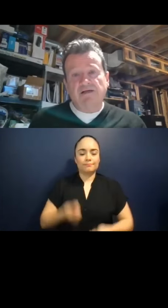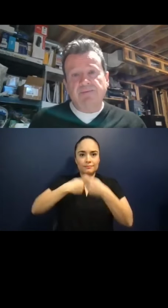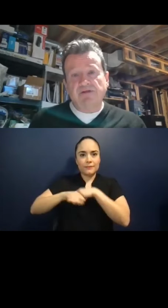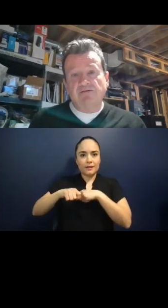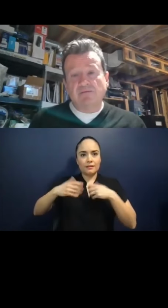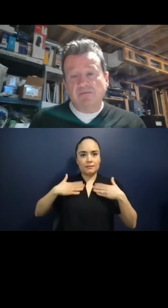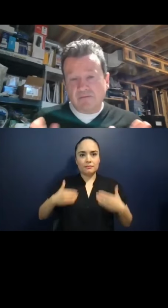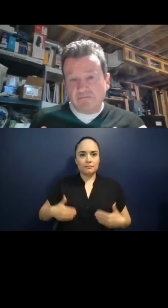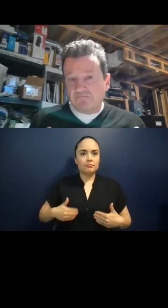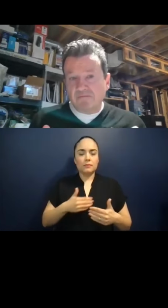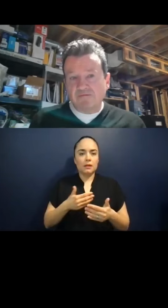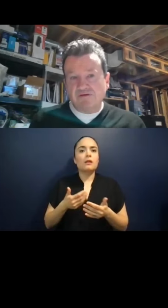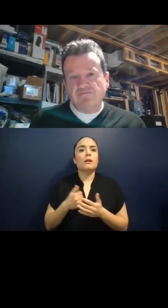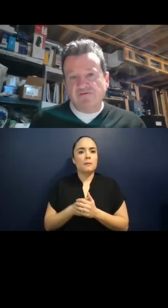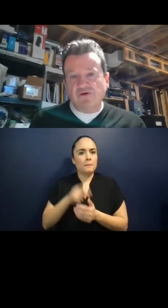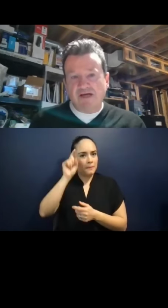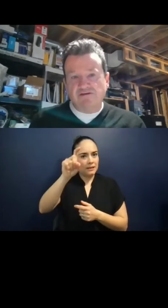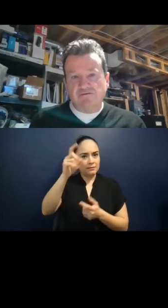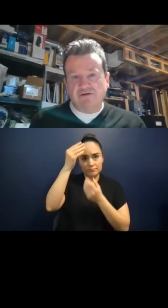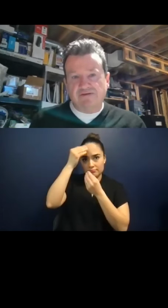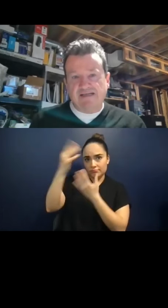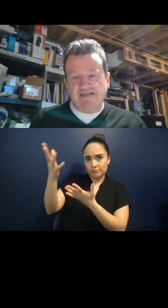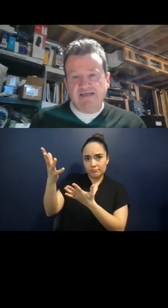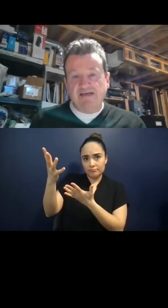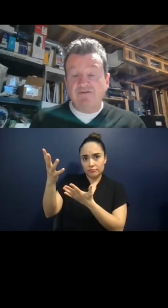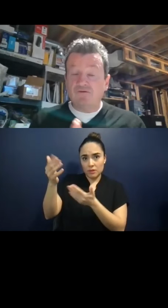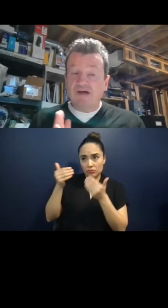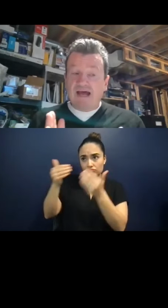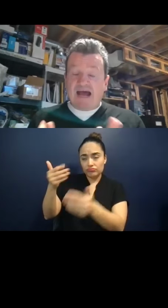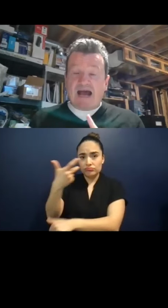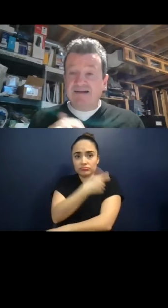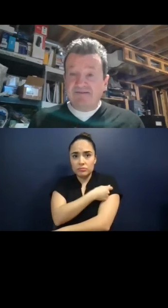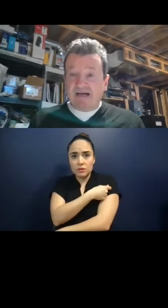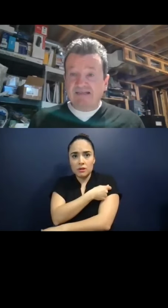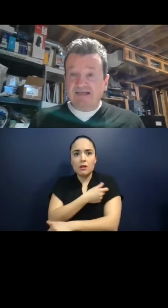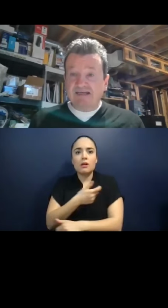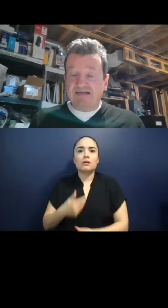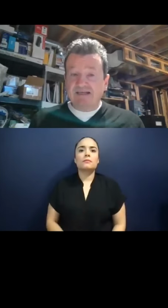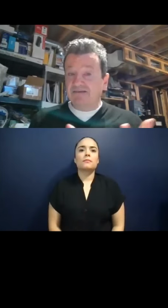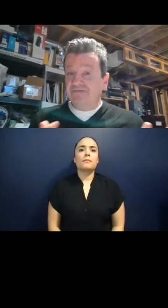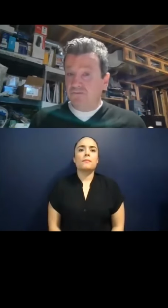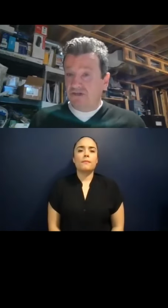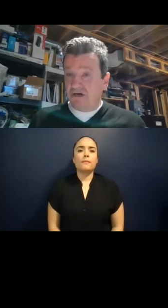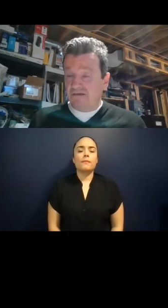you keep yourself safe. If you transplant for example , there are lots of different situations